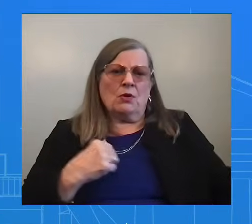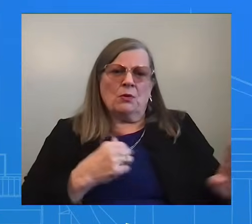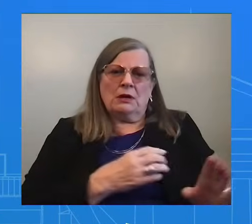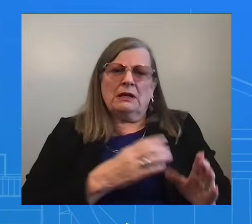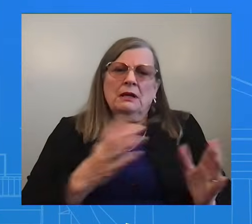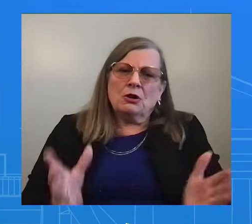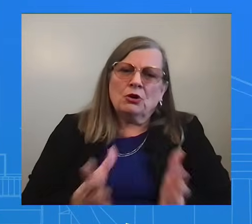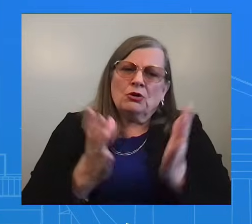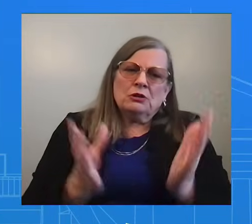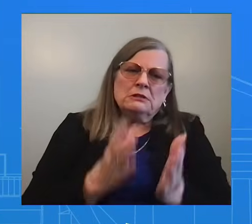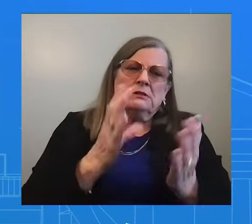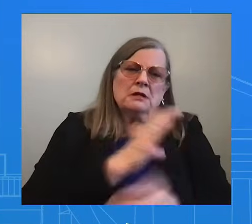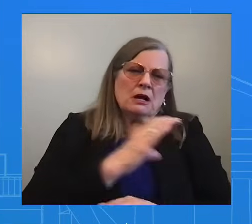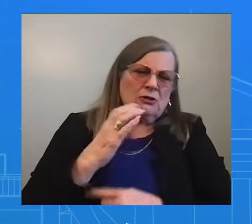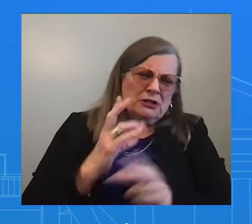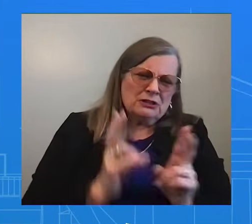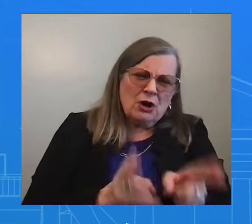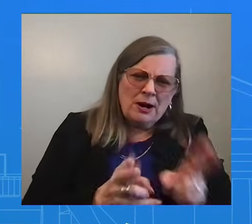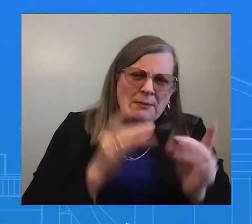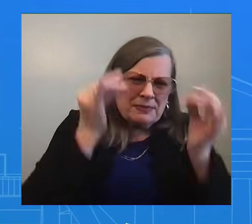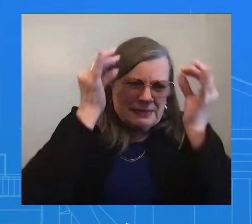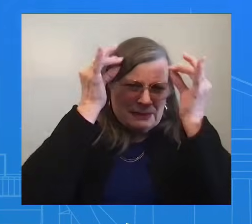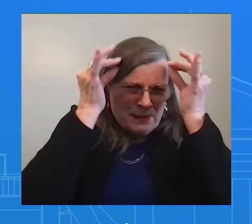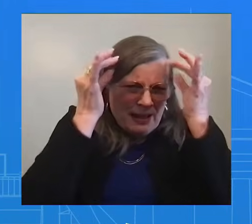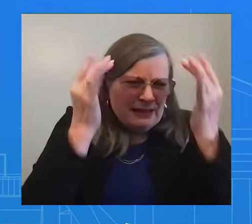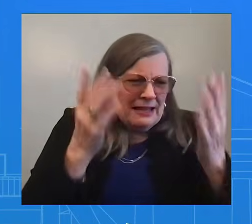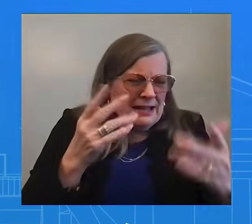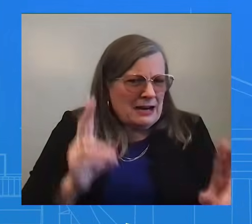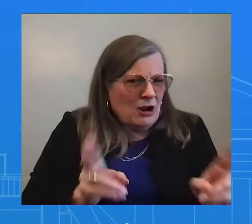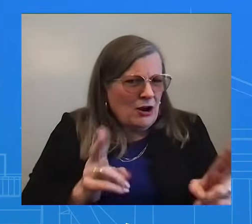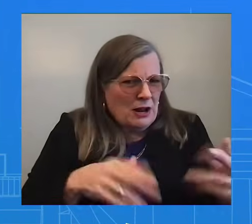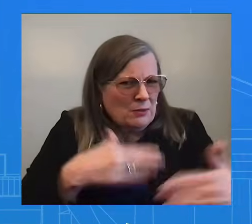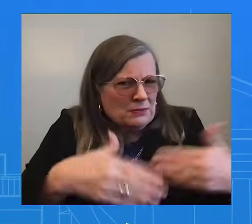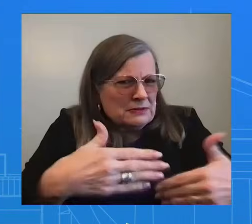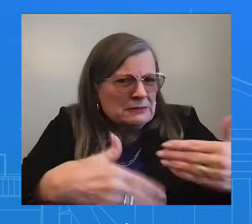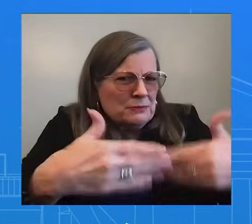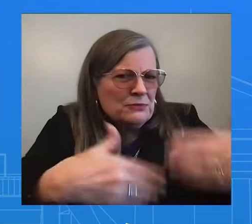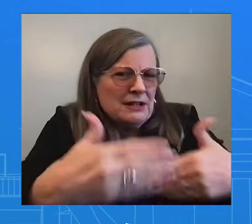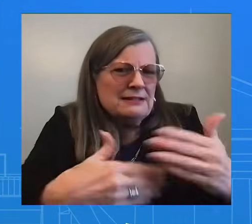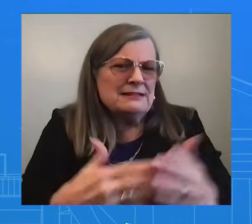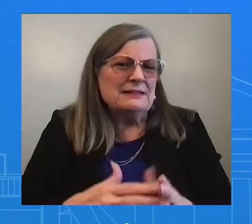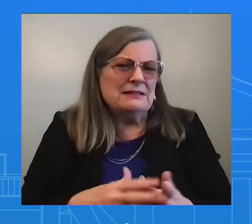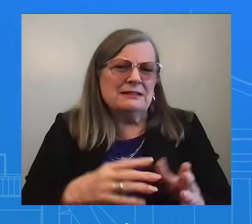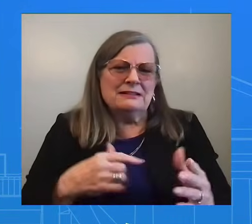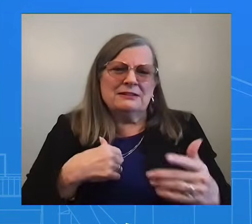So, obviously, we're having those negotiation conversations to get more funding because we understand --